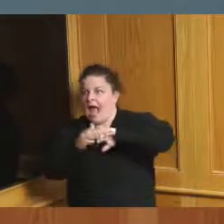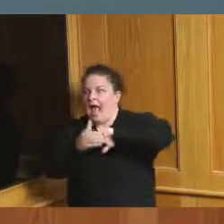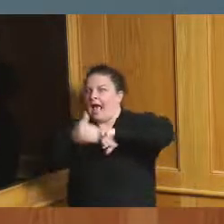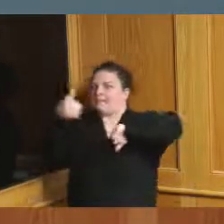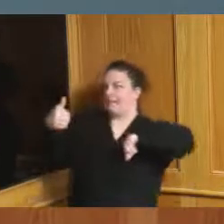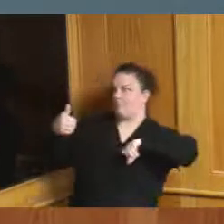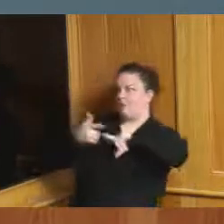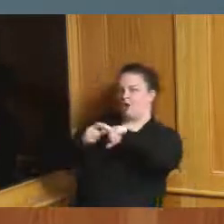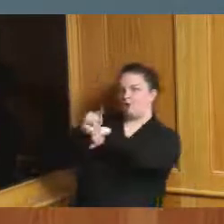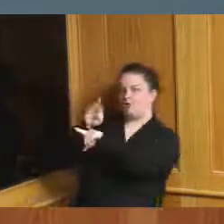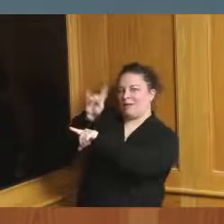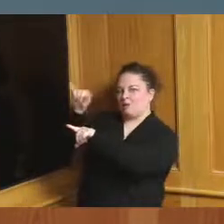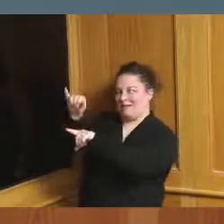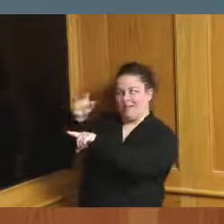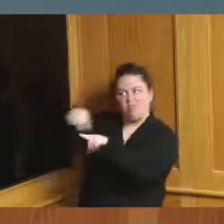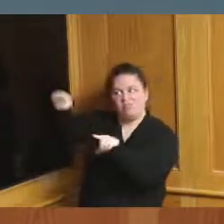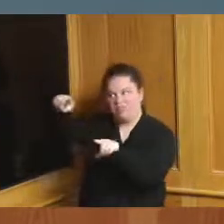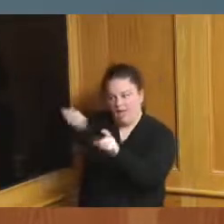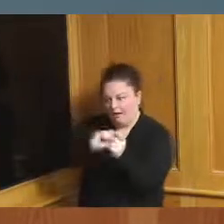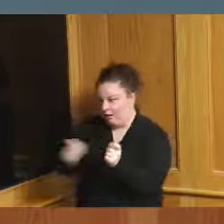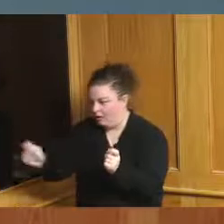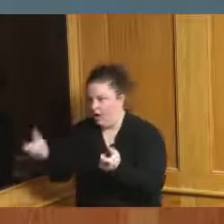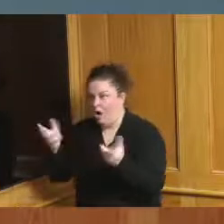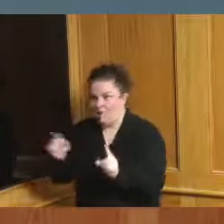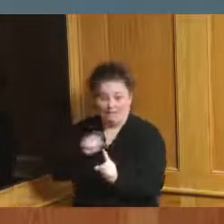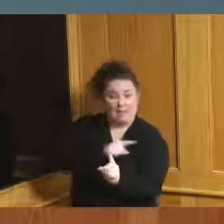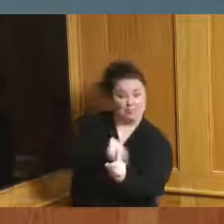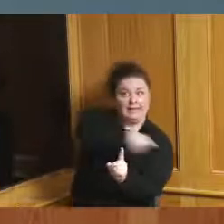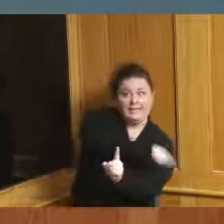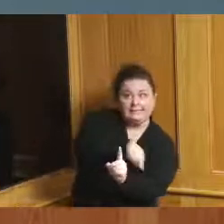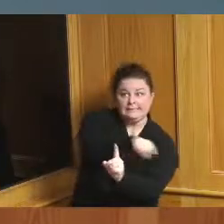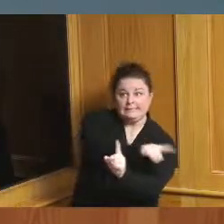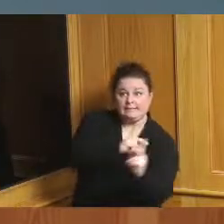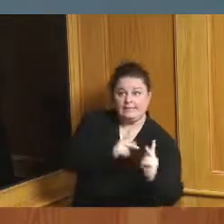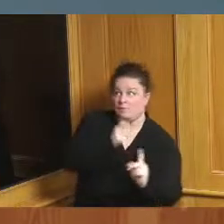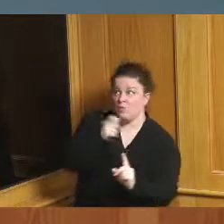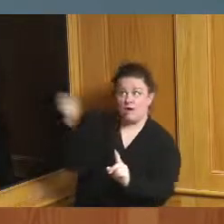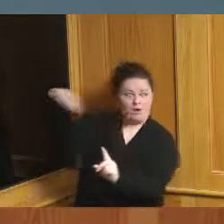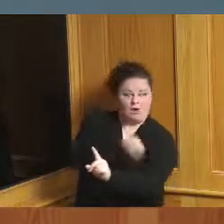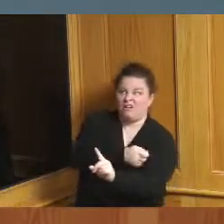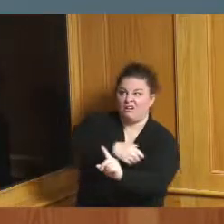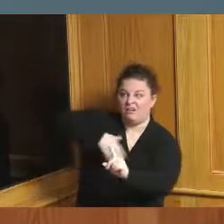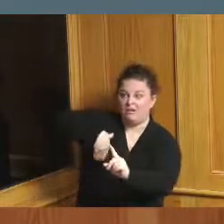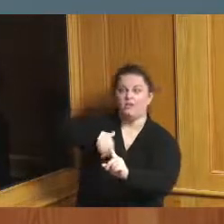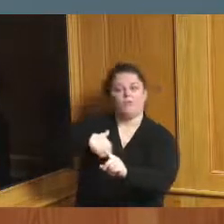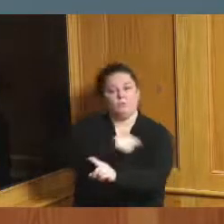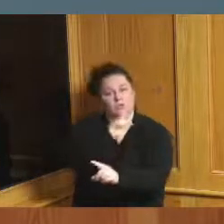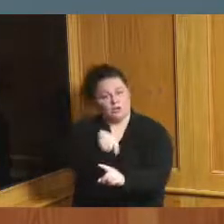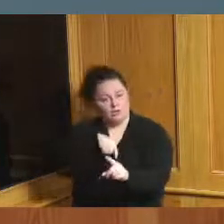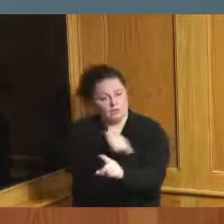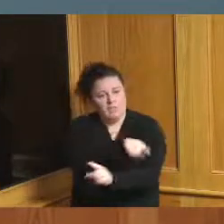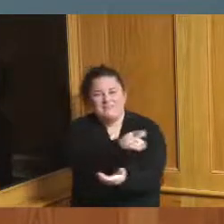figure out how to reward them or incentivize them for having worked for us so i understand